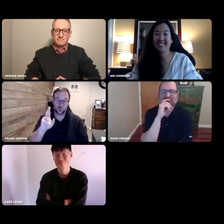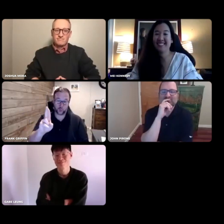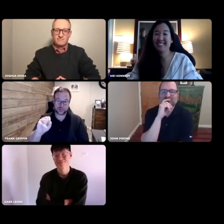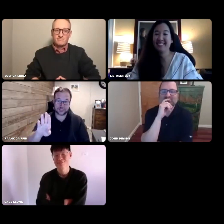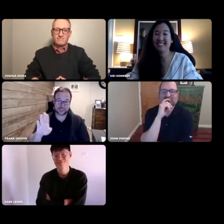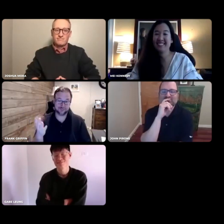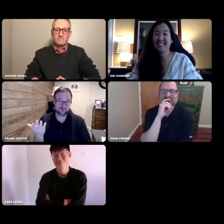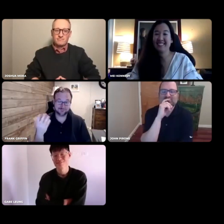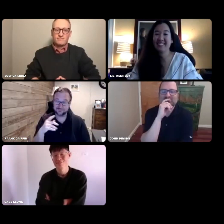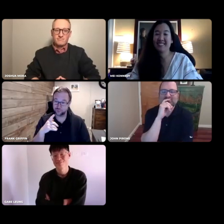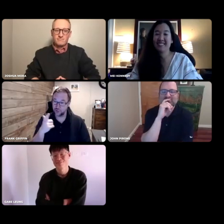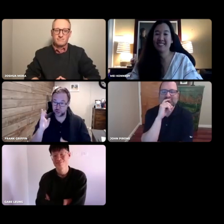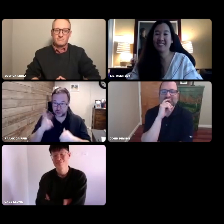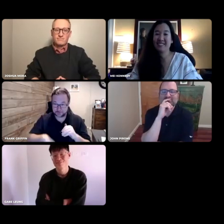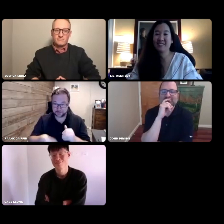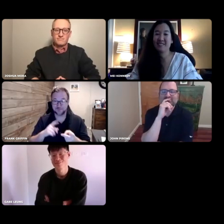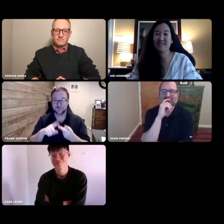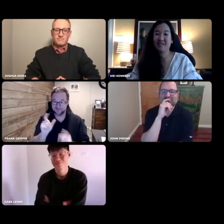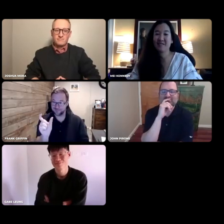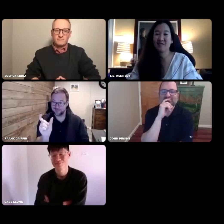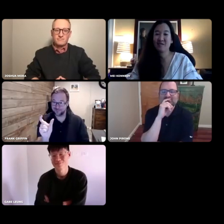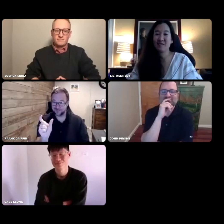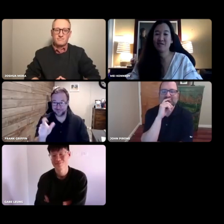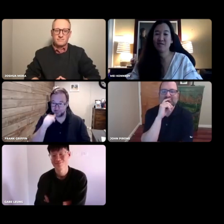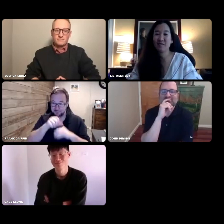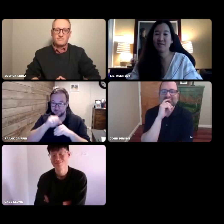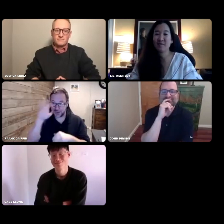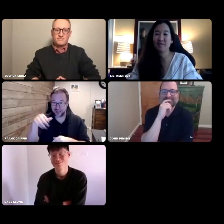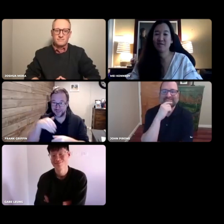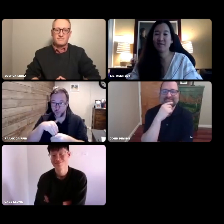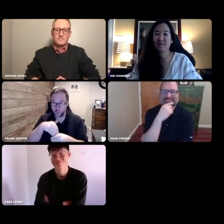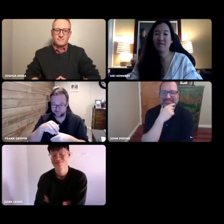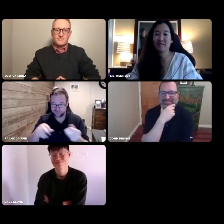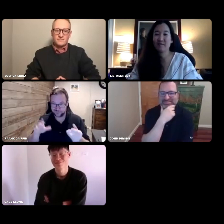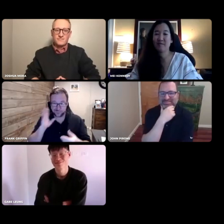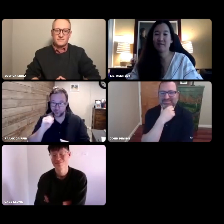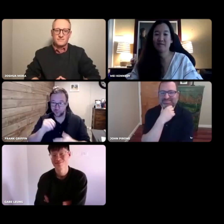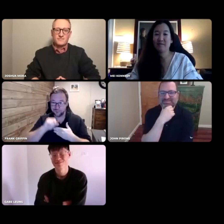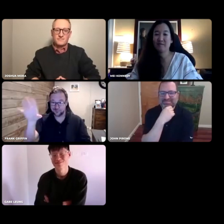Yes. And USBs are simple.